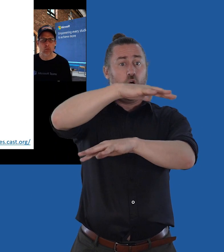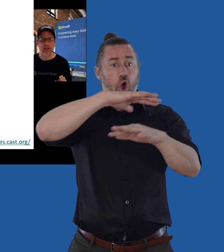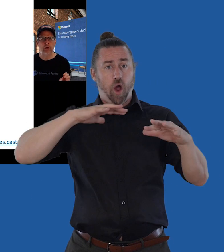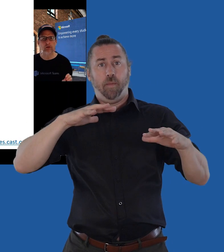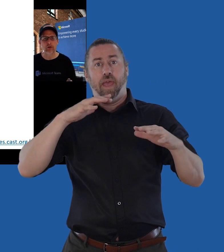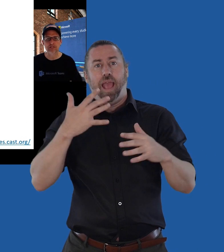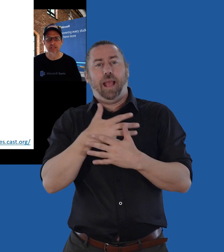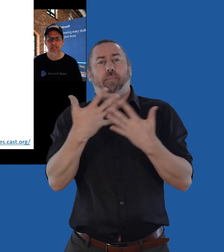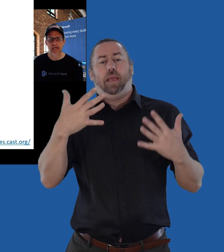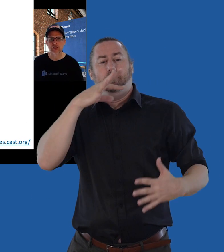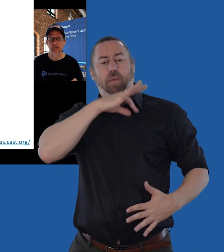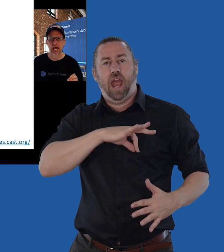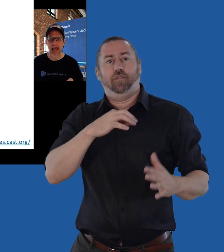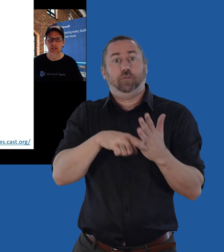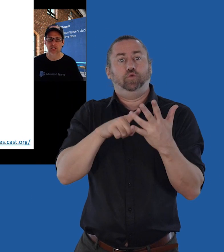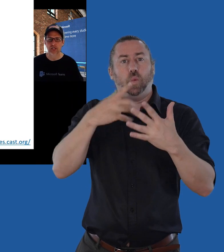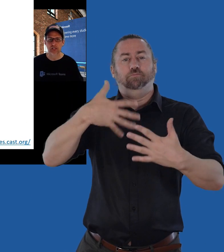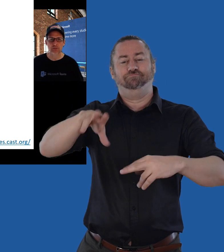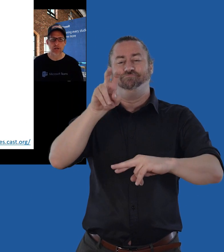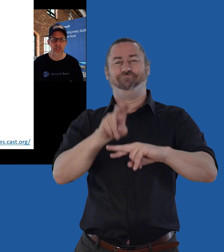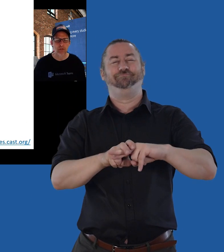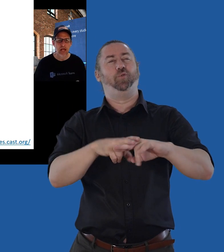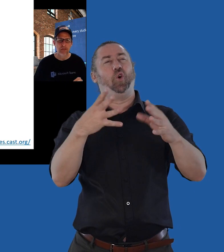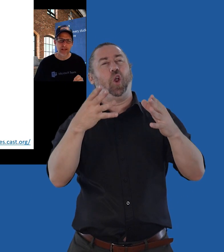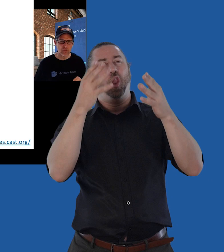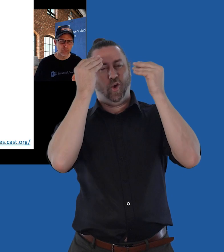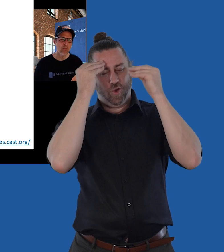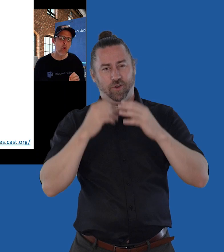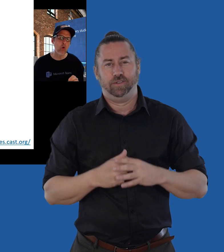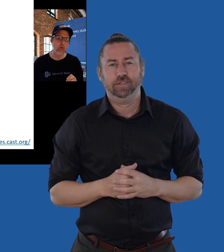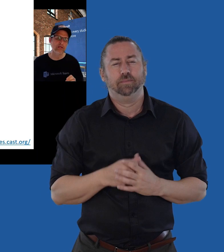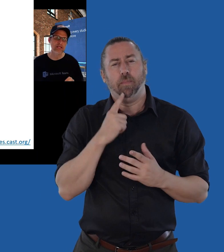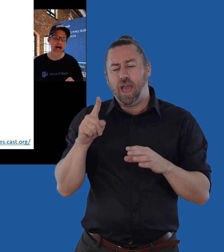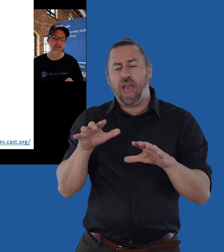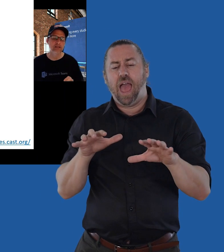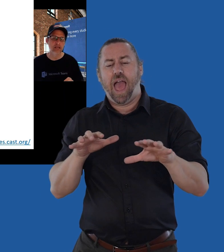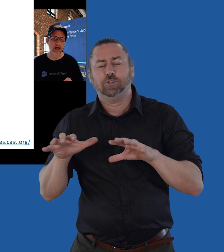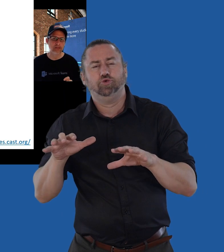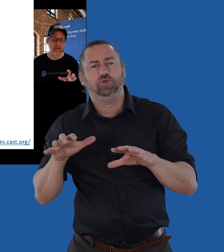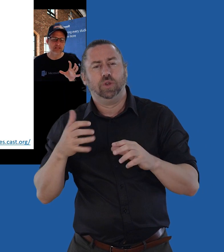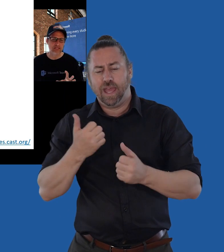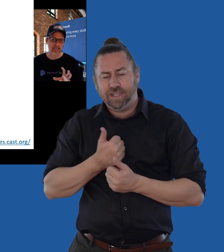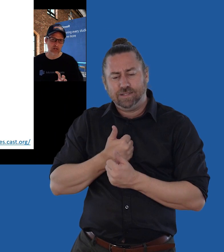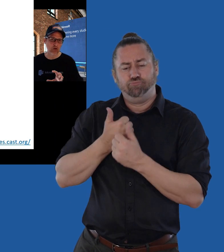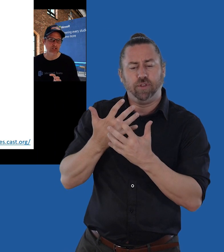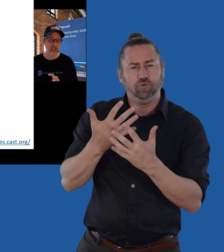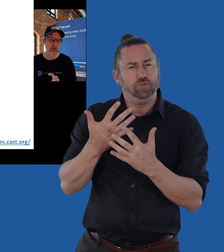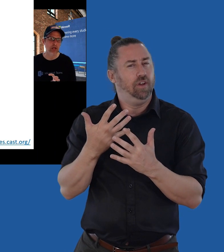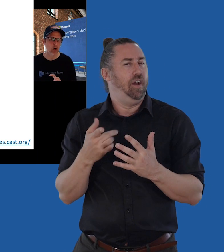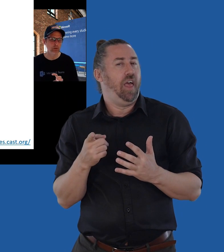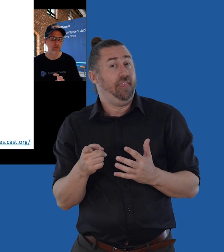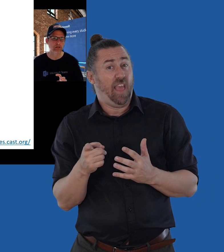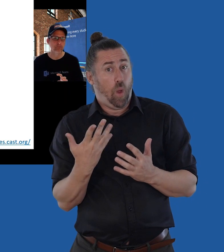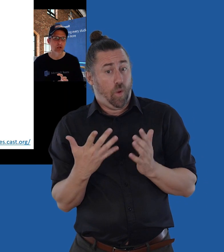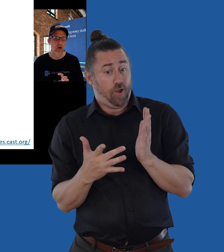But when we look at representation, and action, and expression, that's more when we start to think about things that technology could help us with.